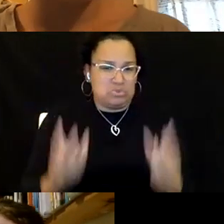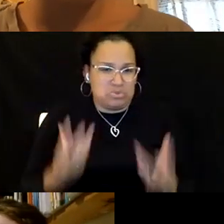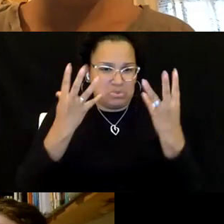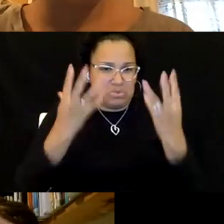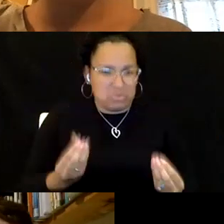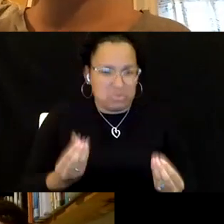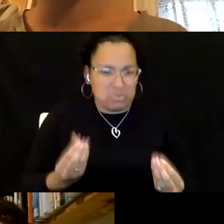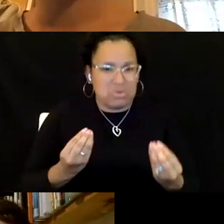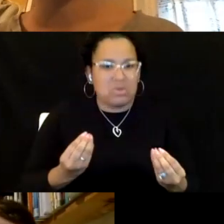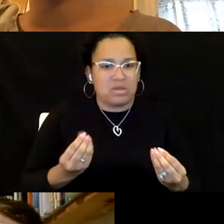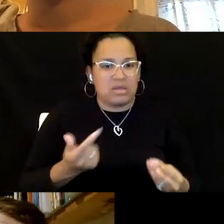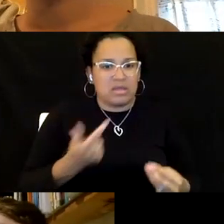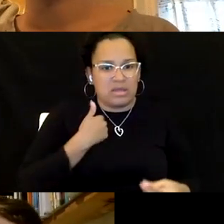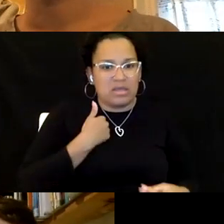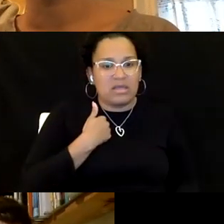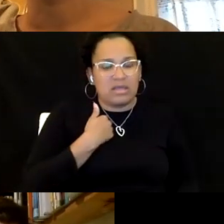Karl Knights (he/him): I swing over to their.